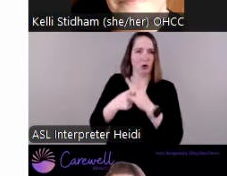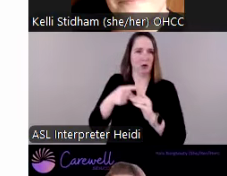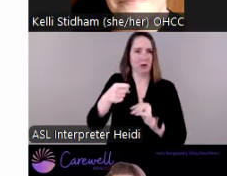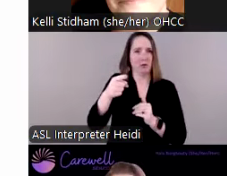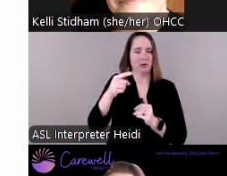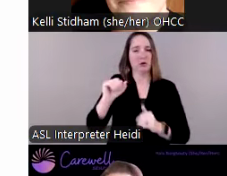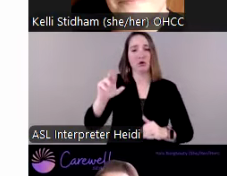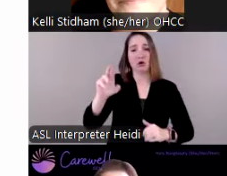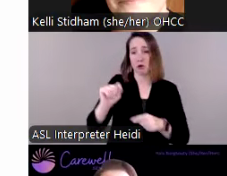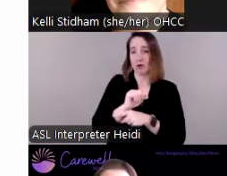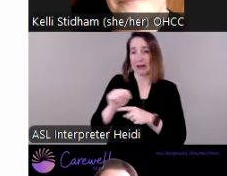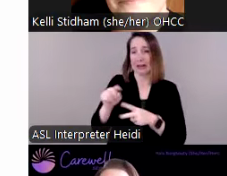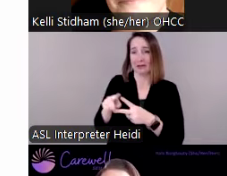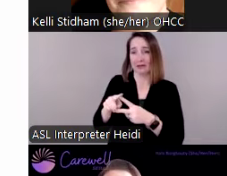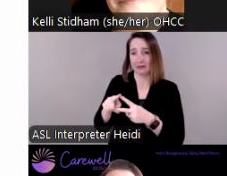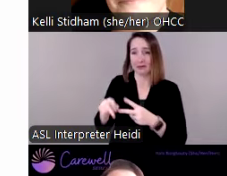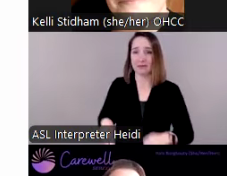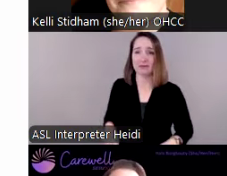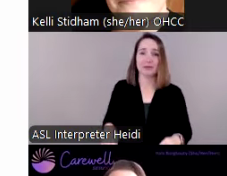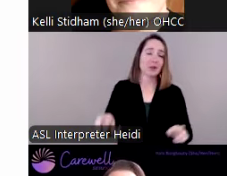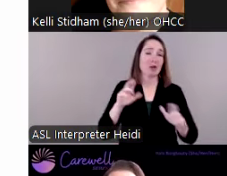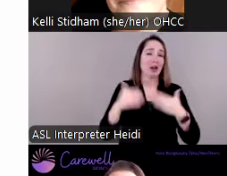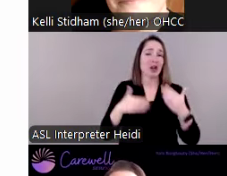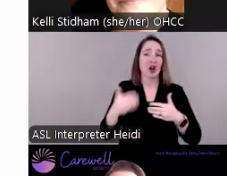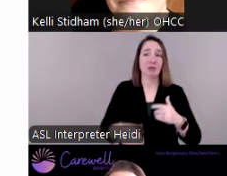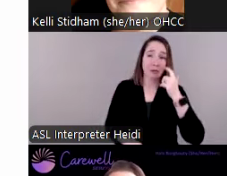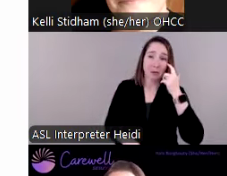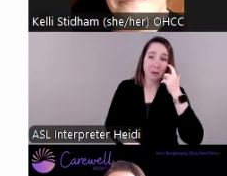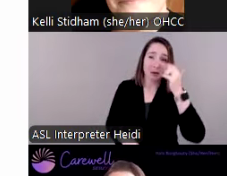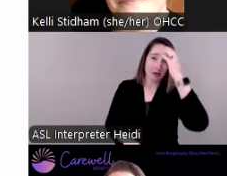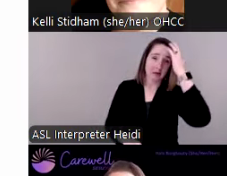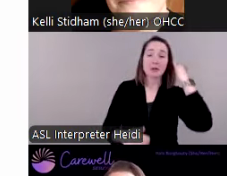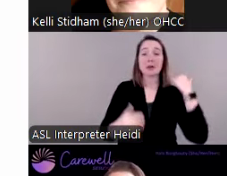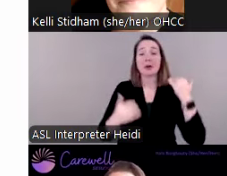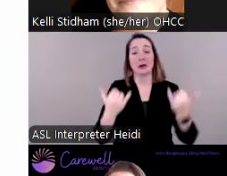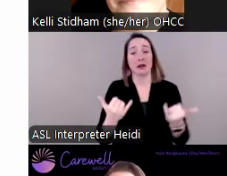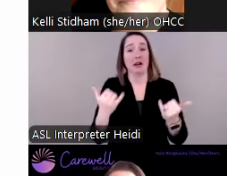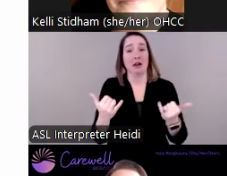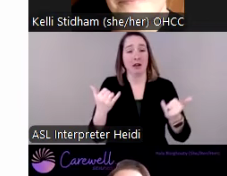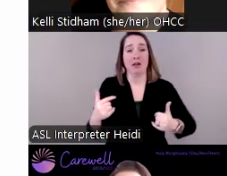trainings and they're ready to go for